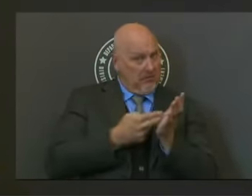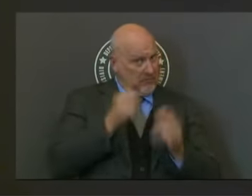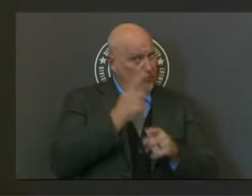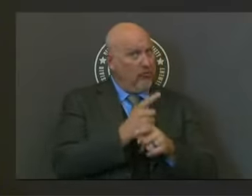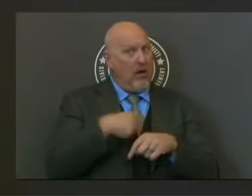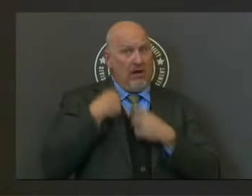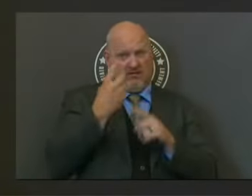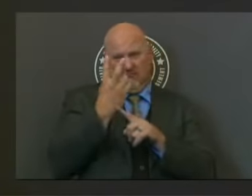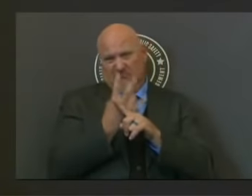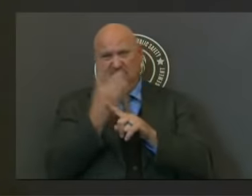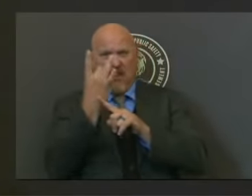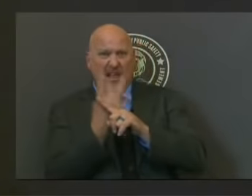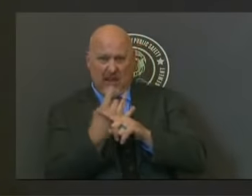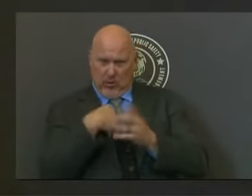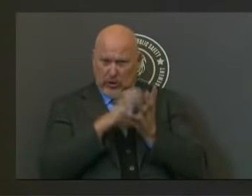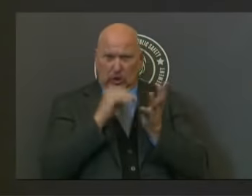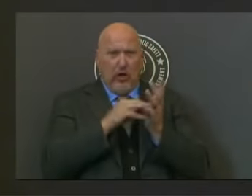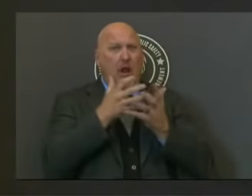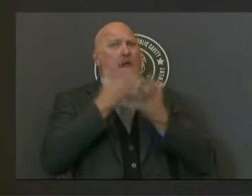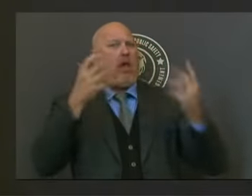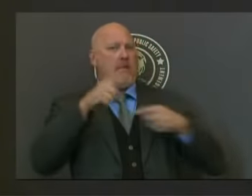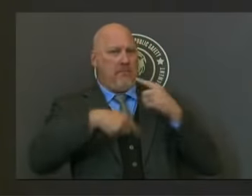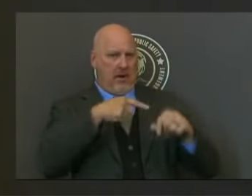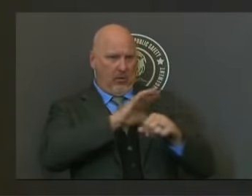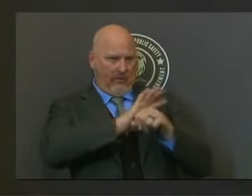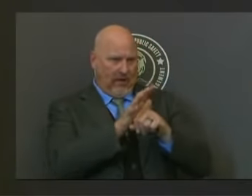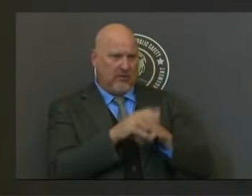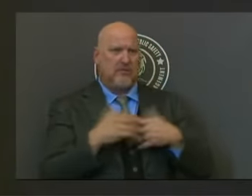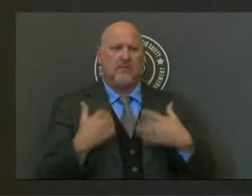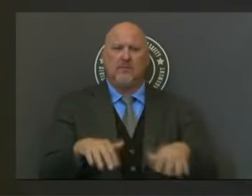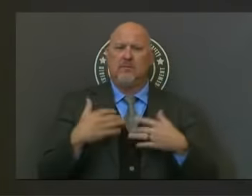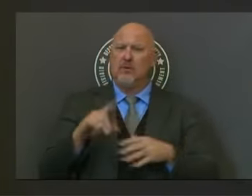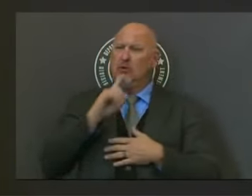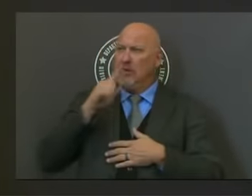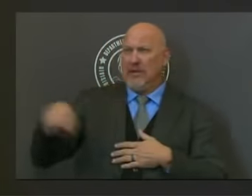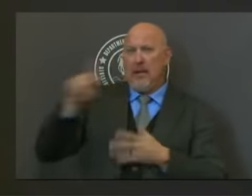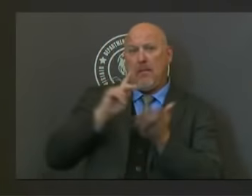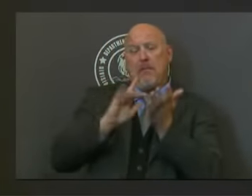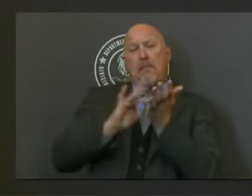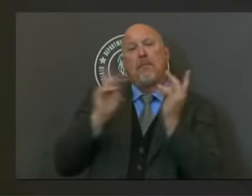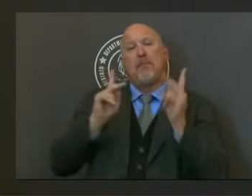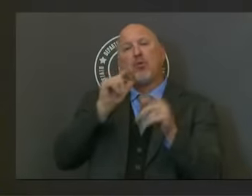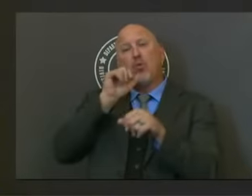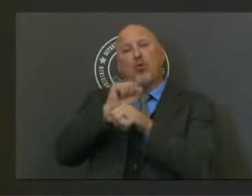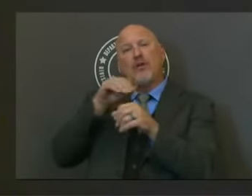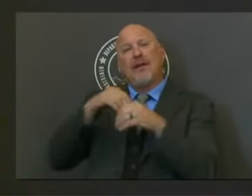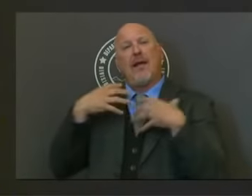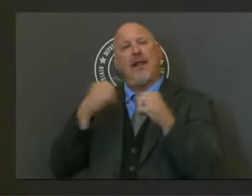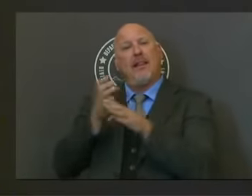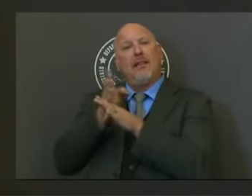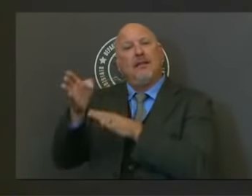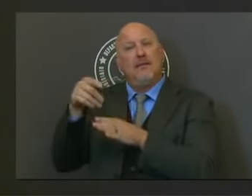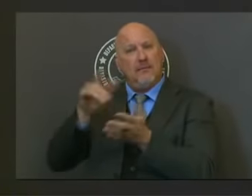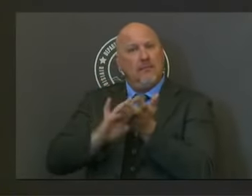lines learning and improving their procedures and their